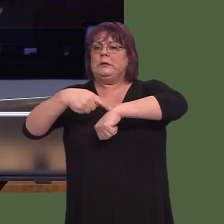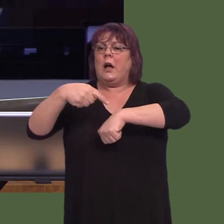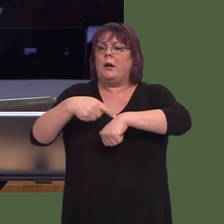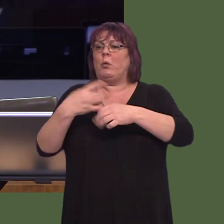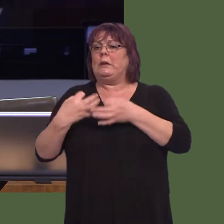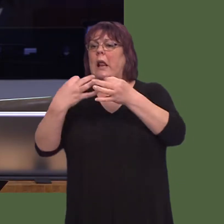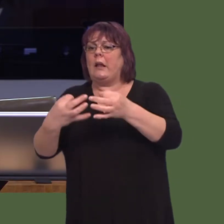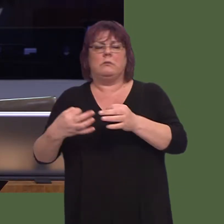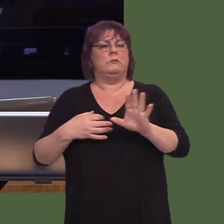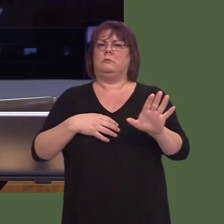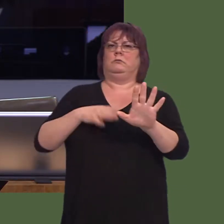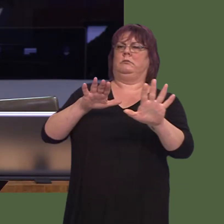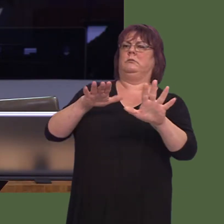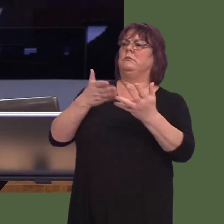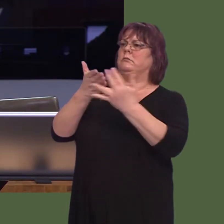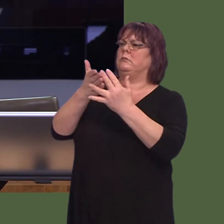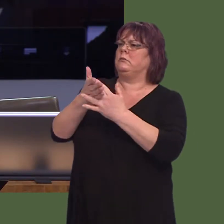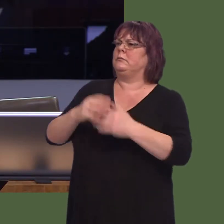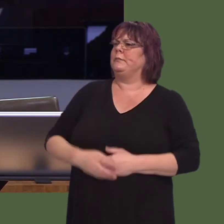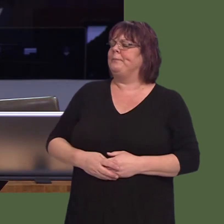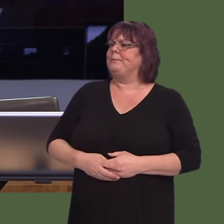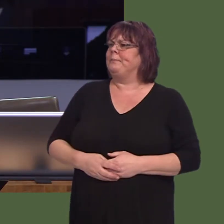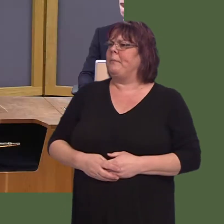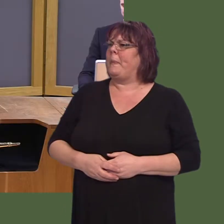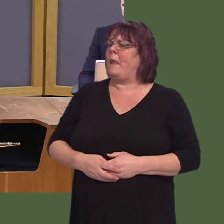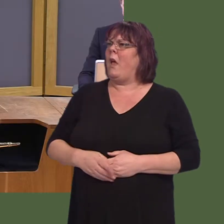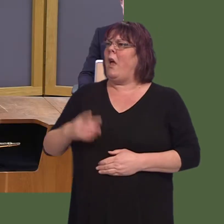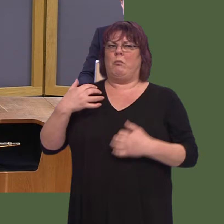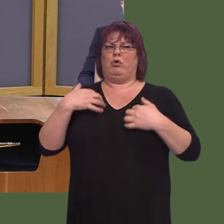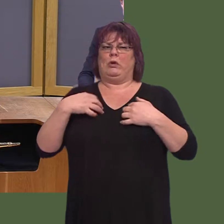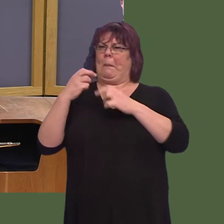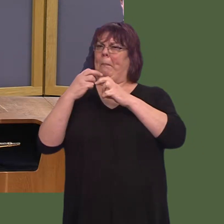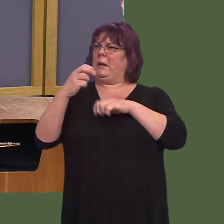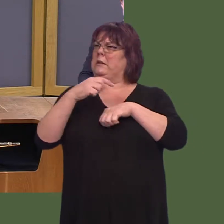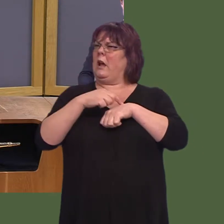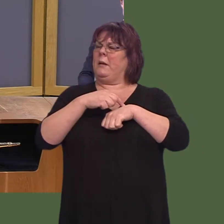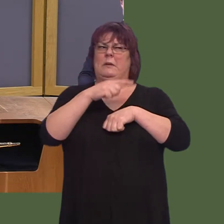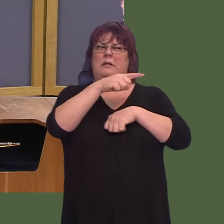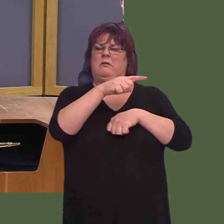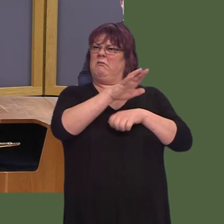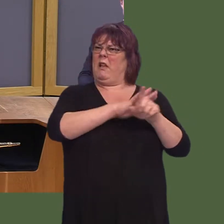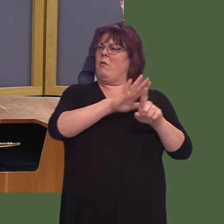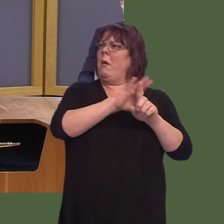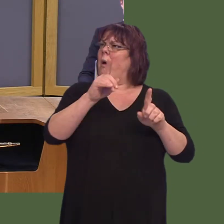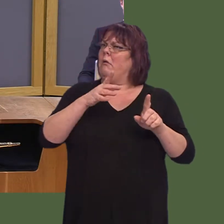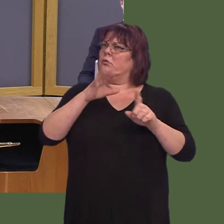and delays, but he couldn't do that, becauseó Y Llywydd / The Llywydd: Much as I'm interested in bus times in Llan-non, this question is about mobile phone signal.